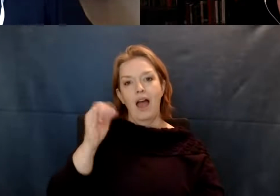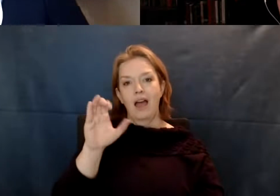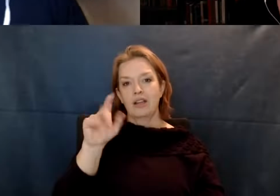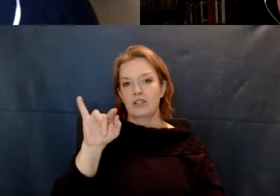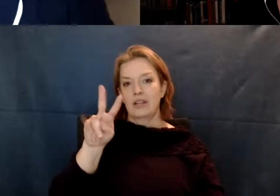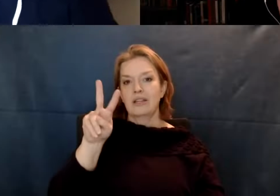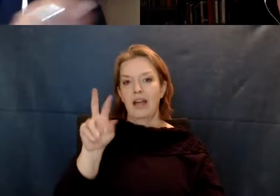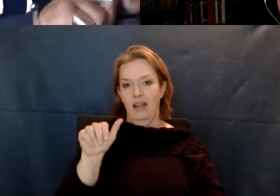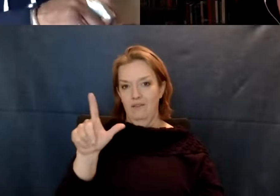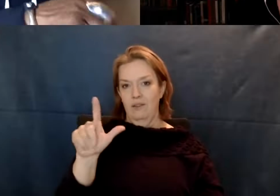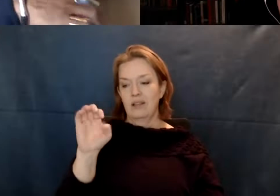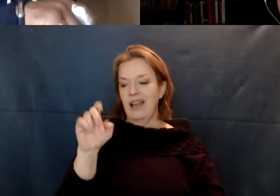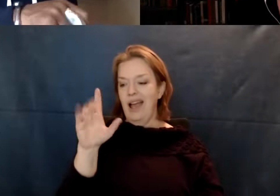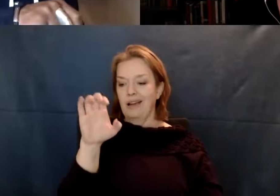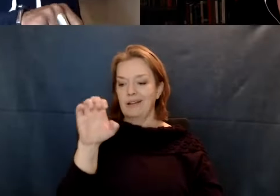Forms.